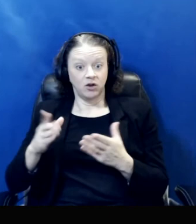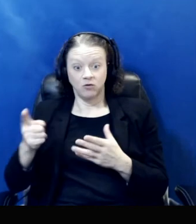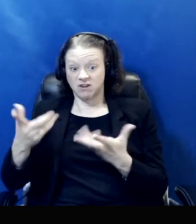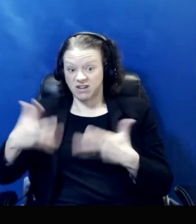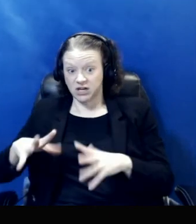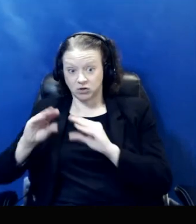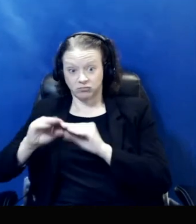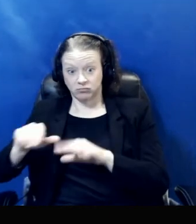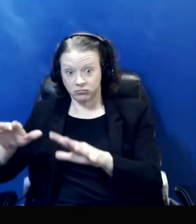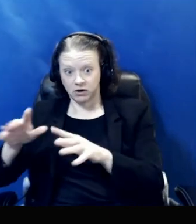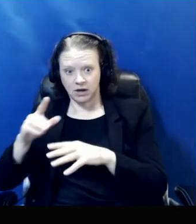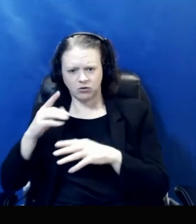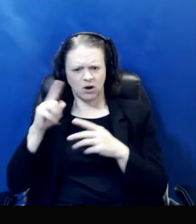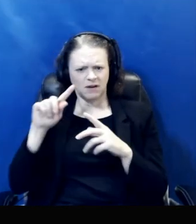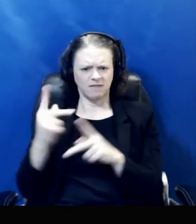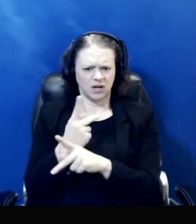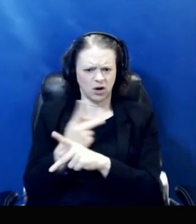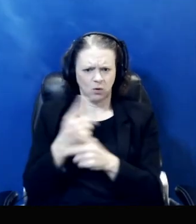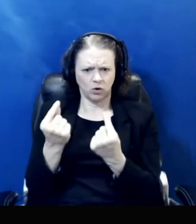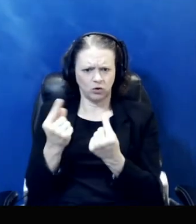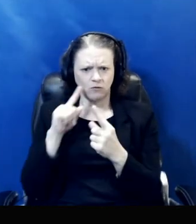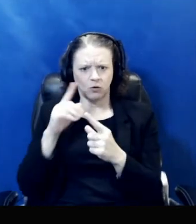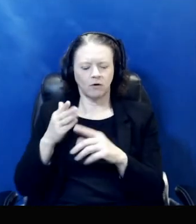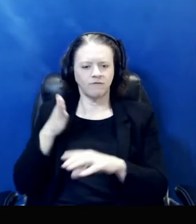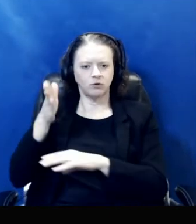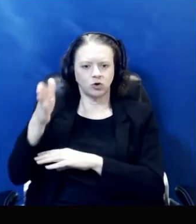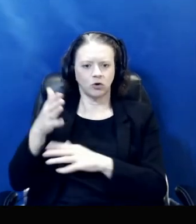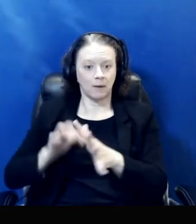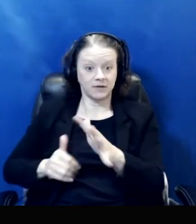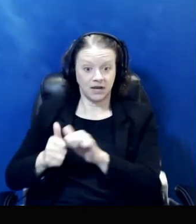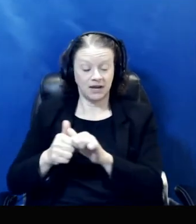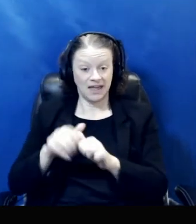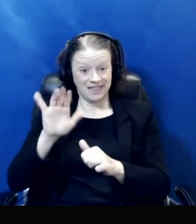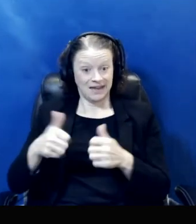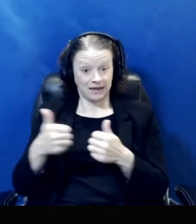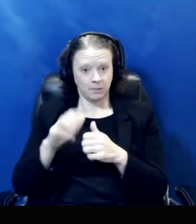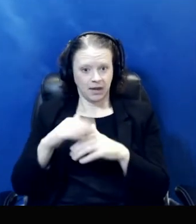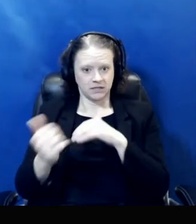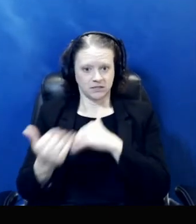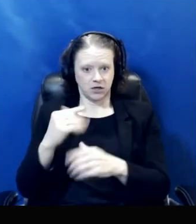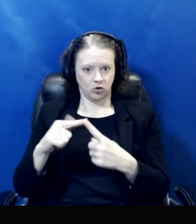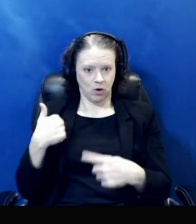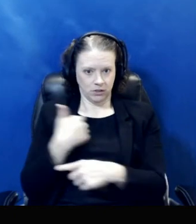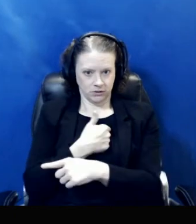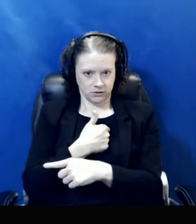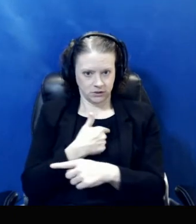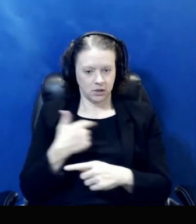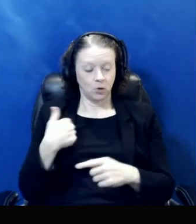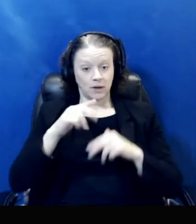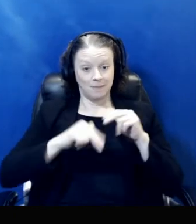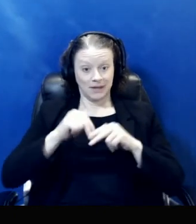Either way, you can send it to us. We built the tests off all of the information in the guidelines,